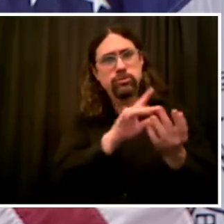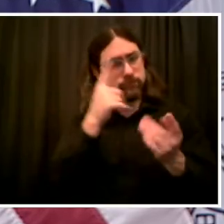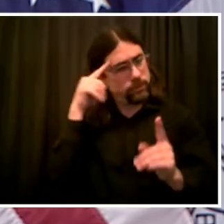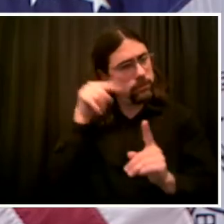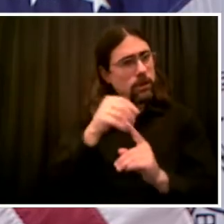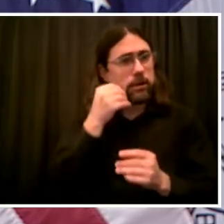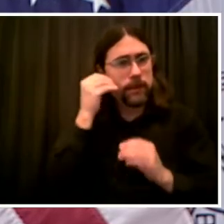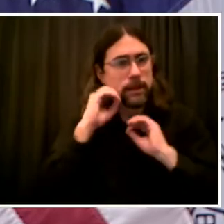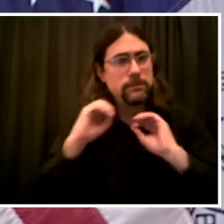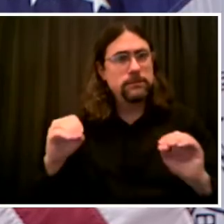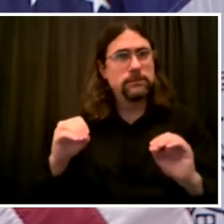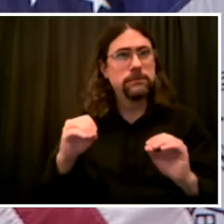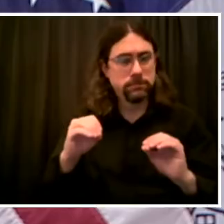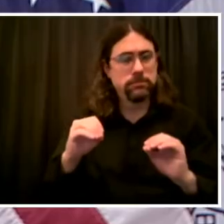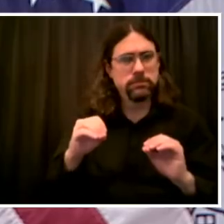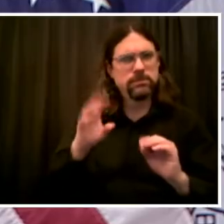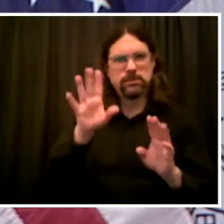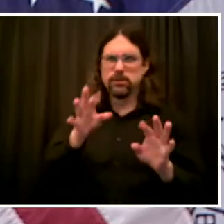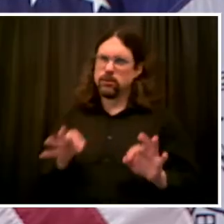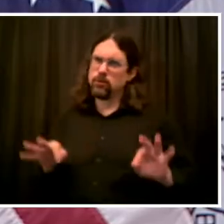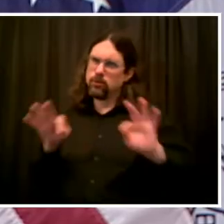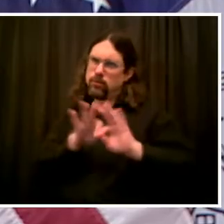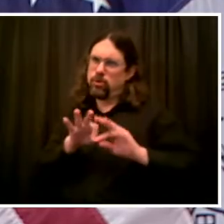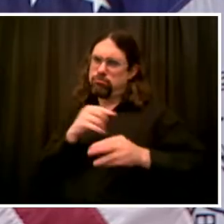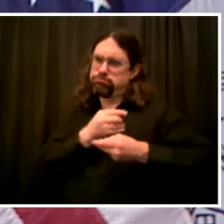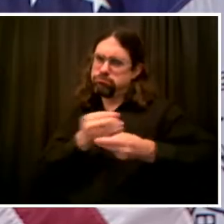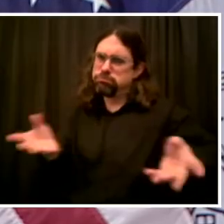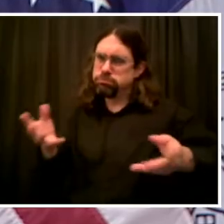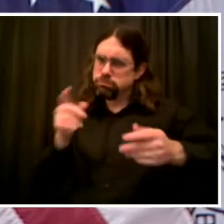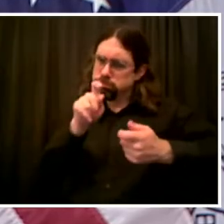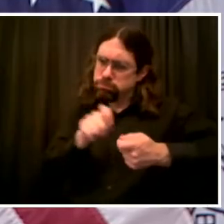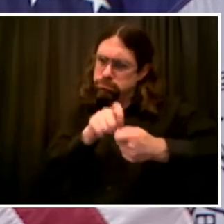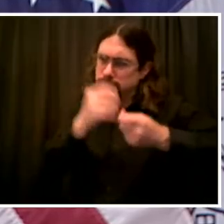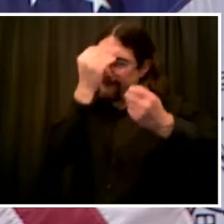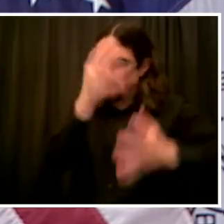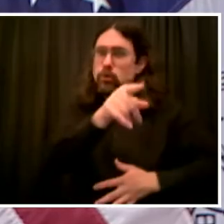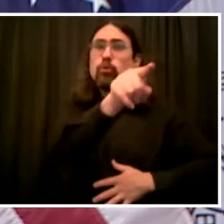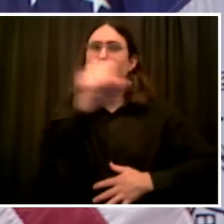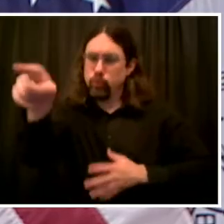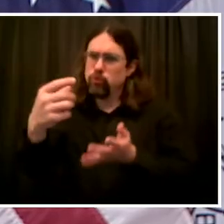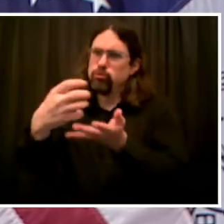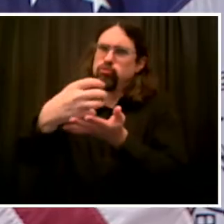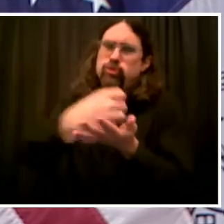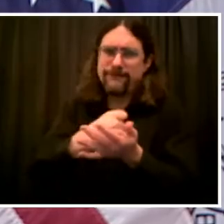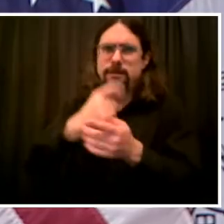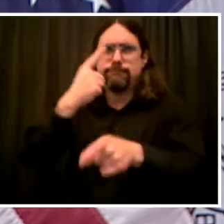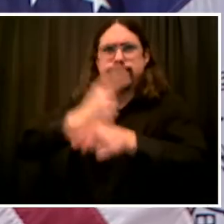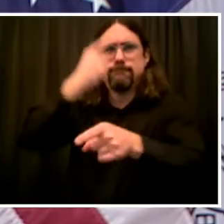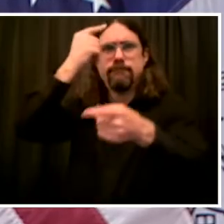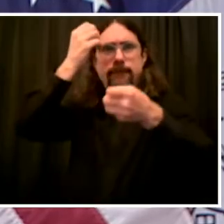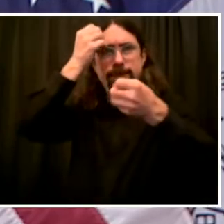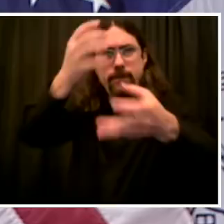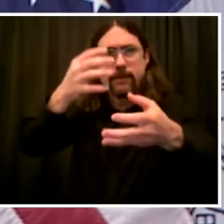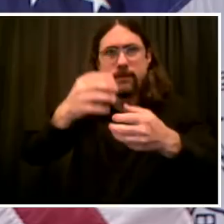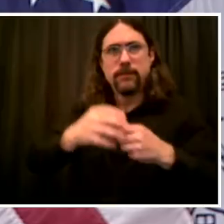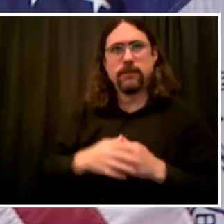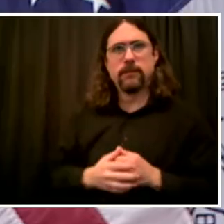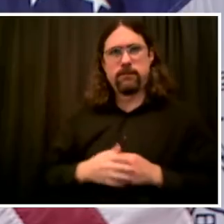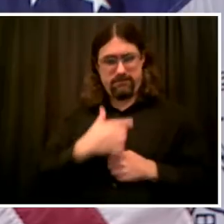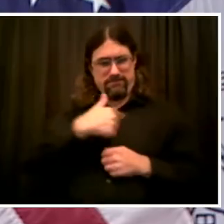NFIOMARTI, ONNOT JUST BECAUSE YOU ALL IN THE FREE PRESS DESERVE IT, BUT WE NEED TO BE ABLE TO UNDERSTAND WHAT